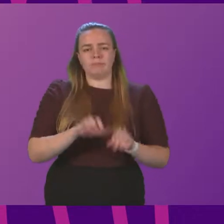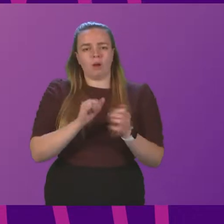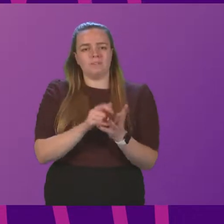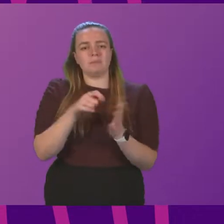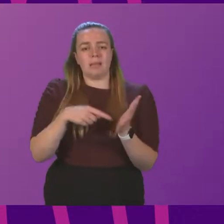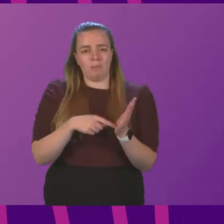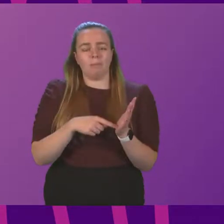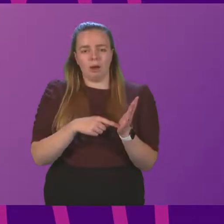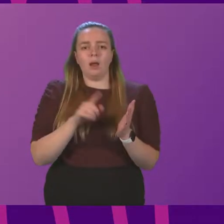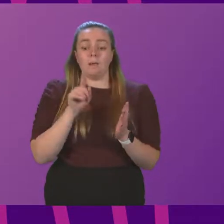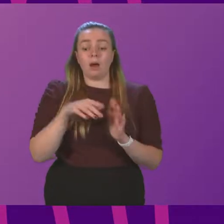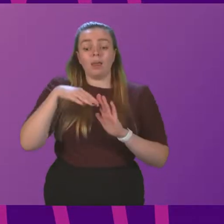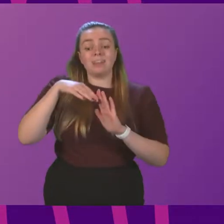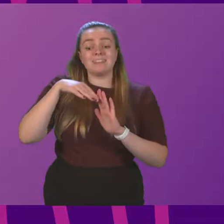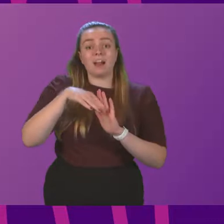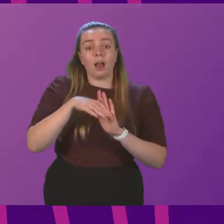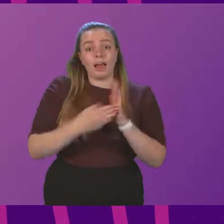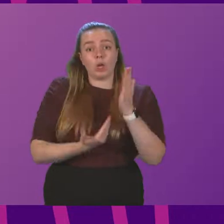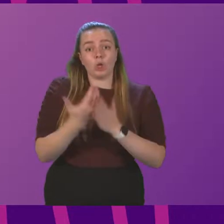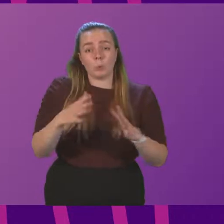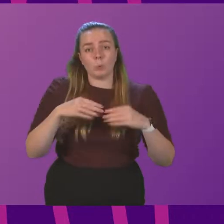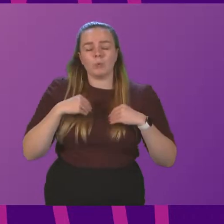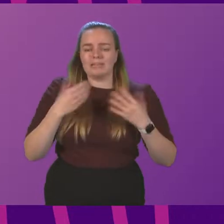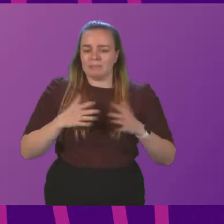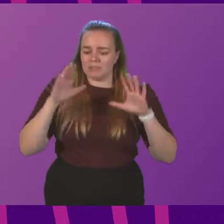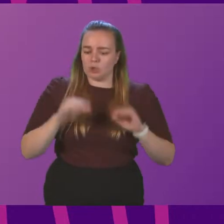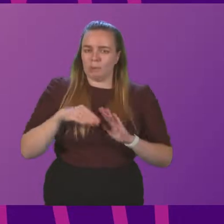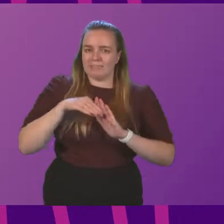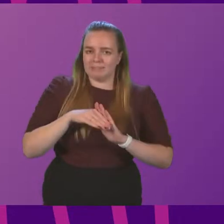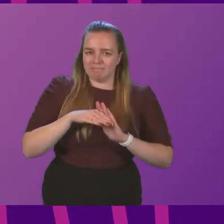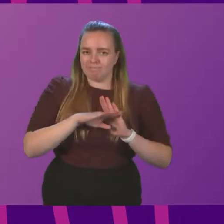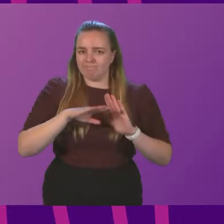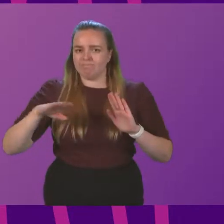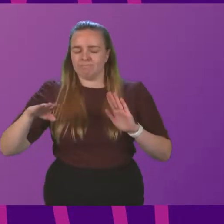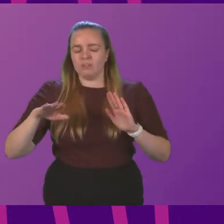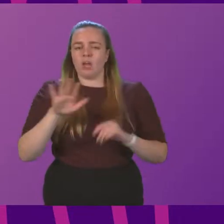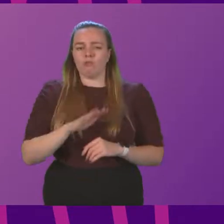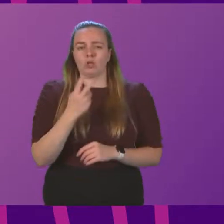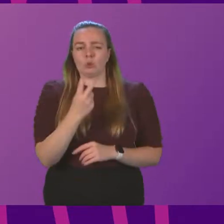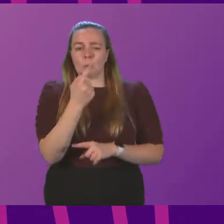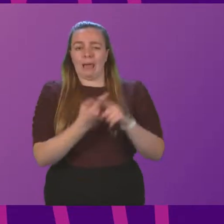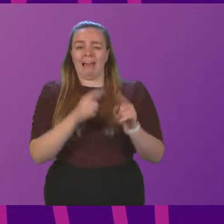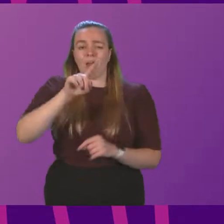but the decline in new cases has halted in recent weeks and, at around 2,500 new cases